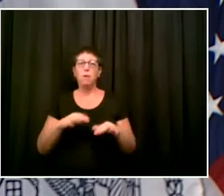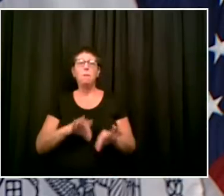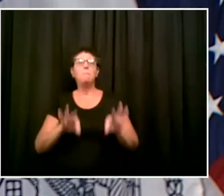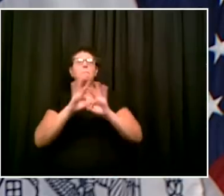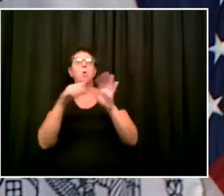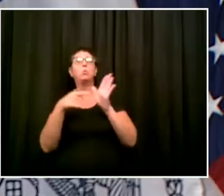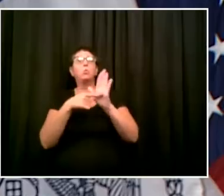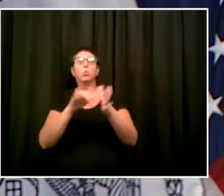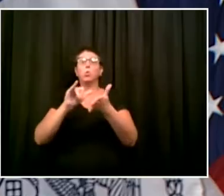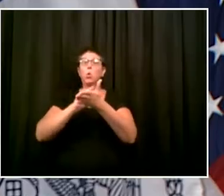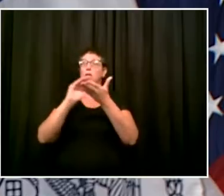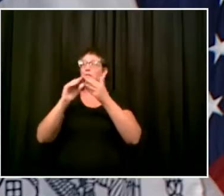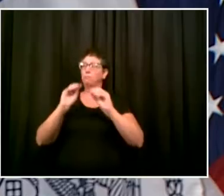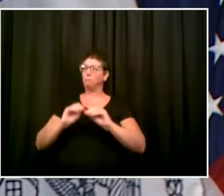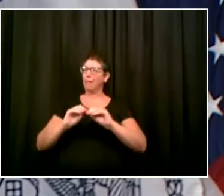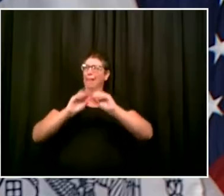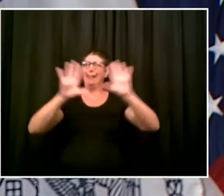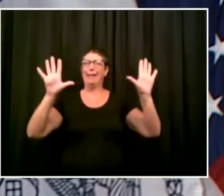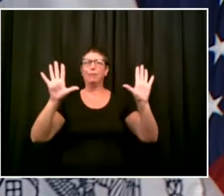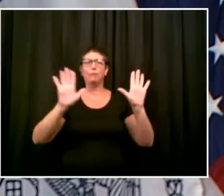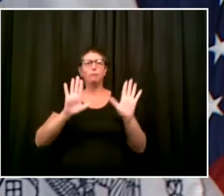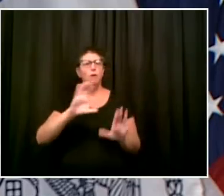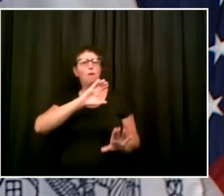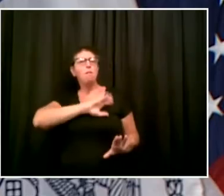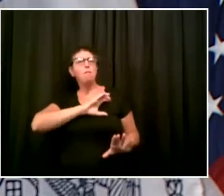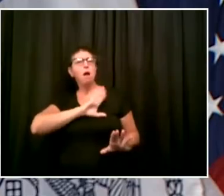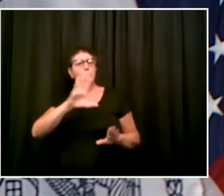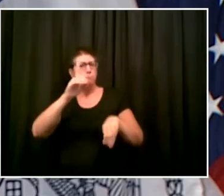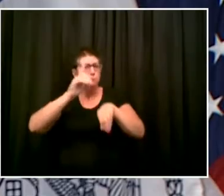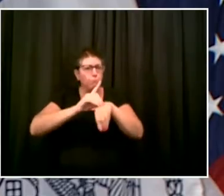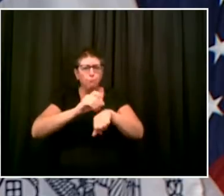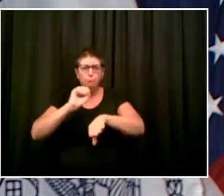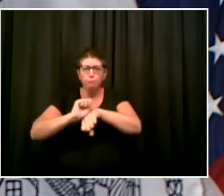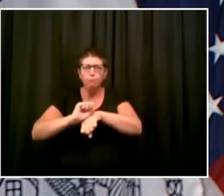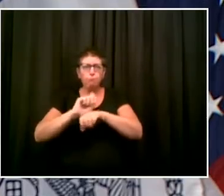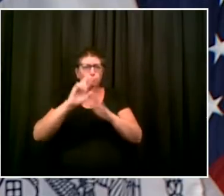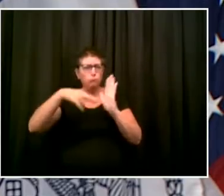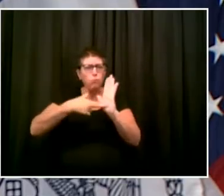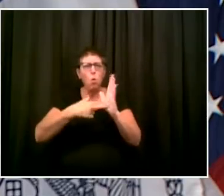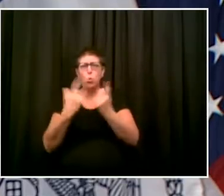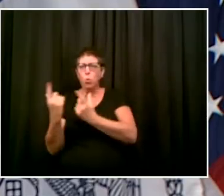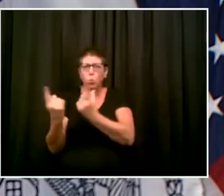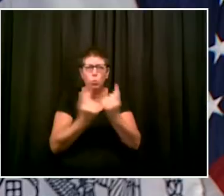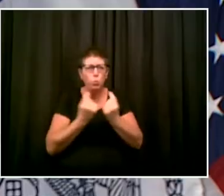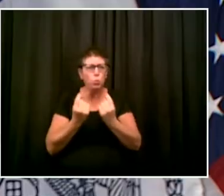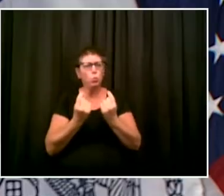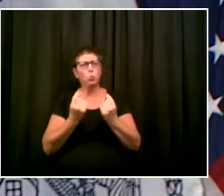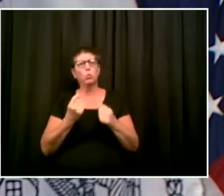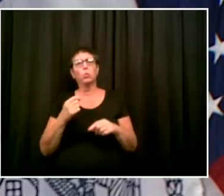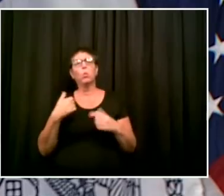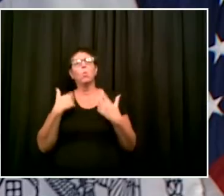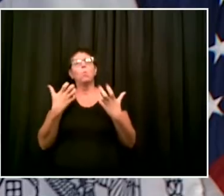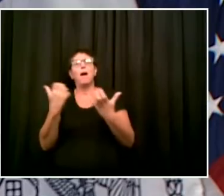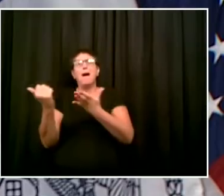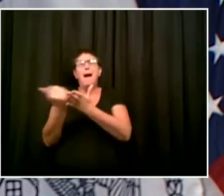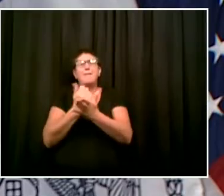IPONT THE COMMISSIONER MADE IS CRUCIAL. IMPORTANT TO SHOW THE WORK THAT'S GOING ON EVERY DAY IS SOMETHING WE WANT TO DO MORE AND MORE